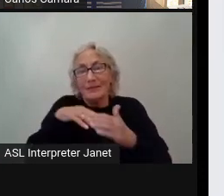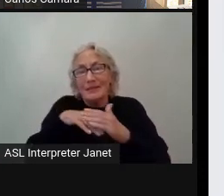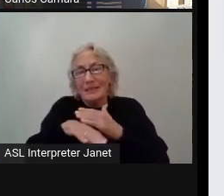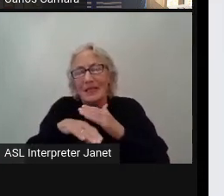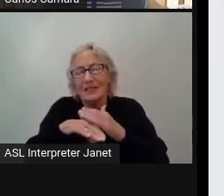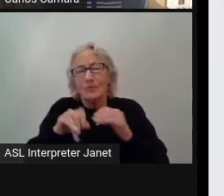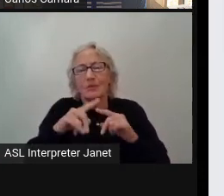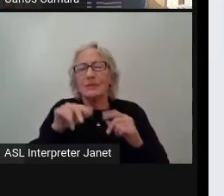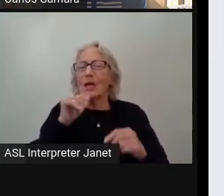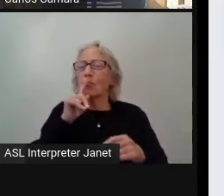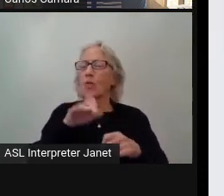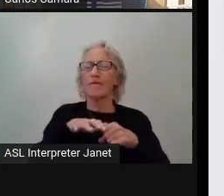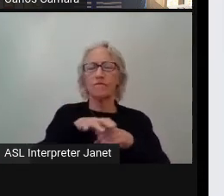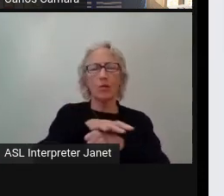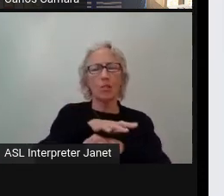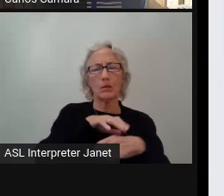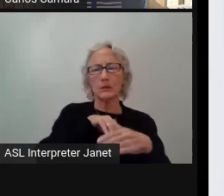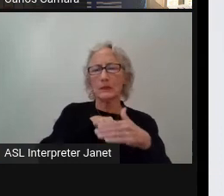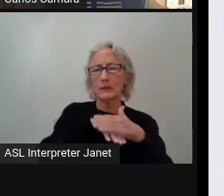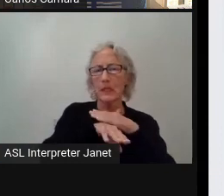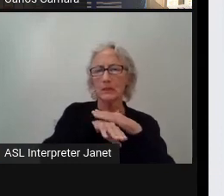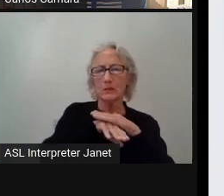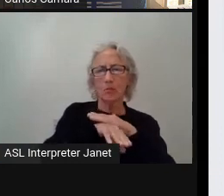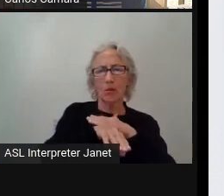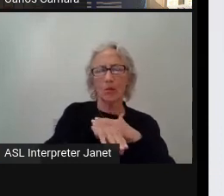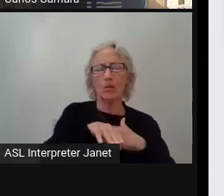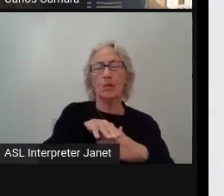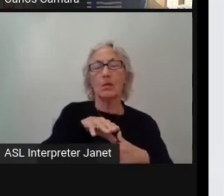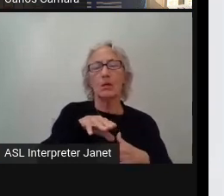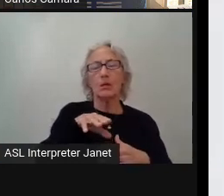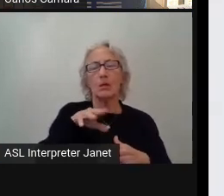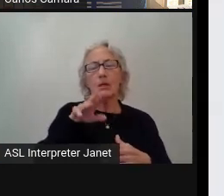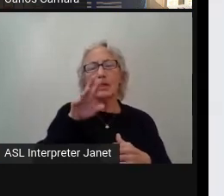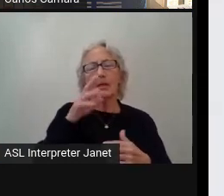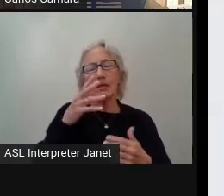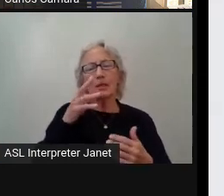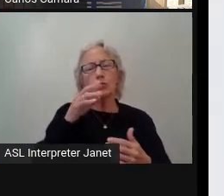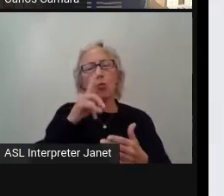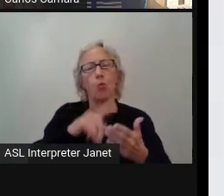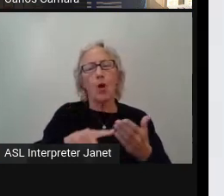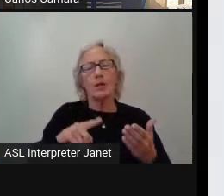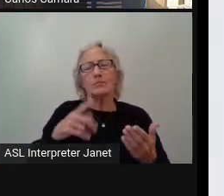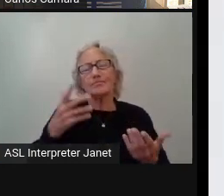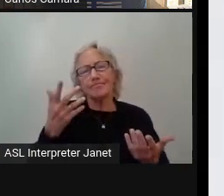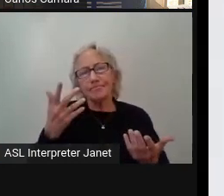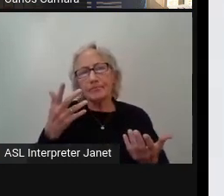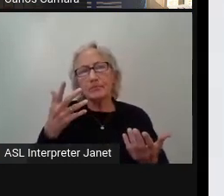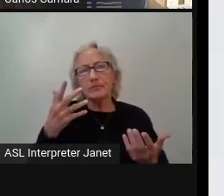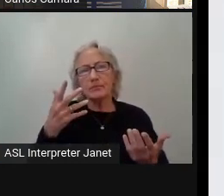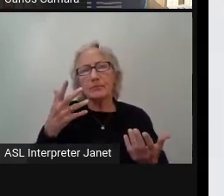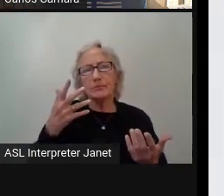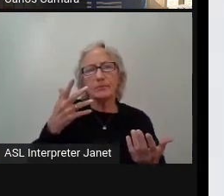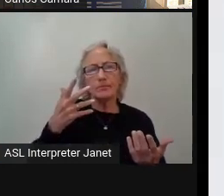Anyway, it was like what we thought we had or why we had that theme in Joomla 4.